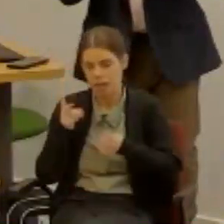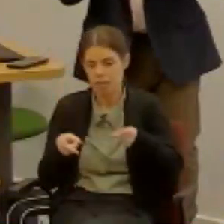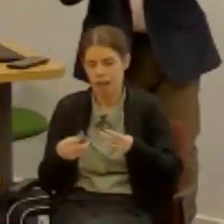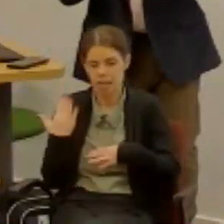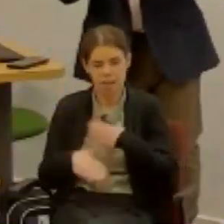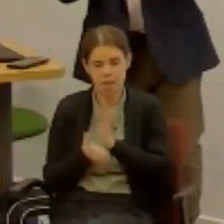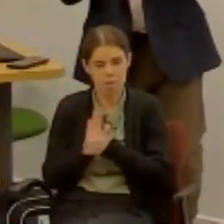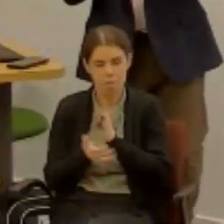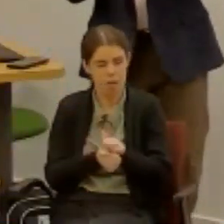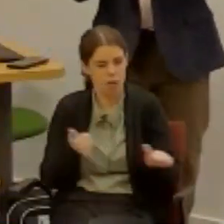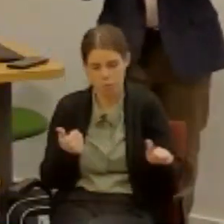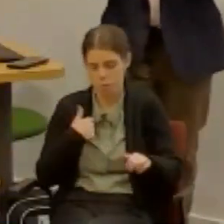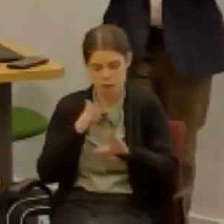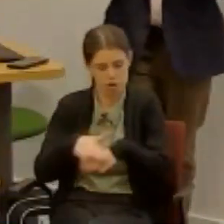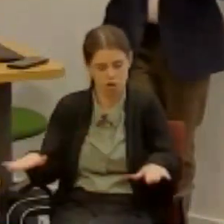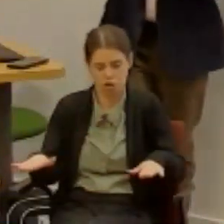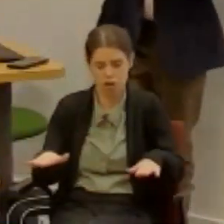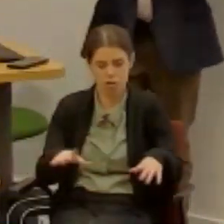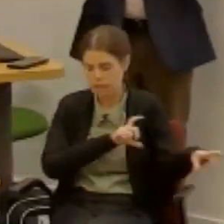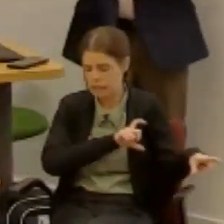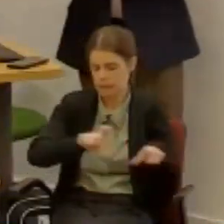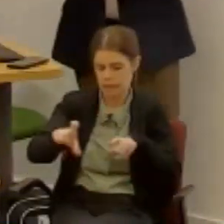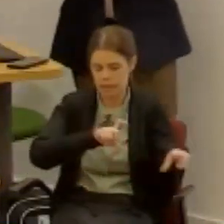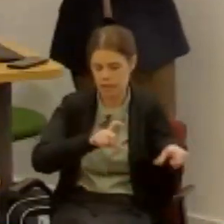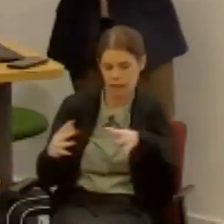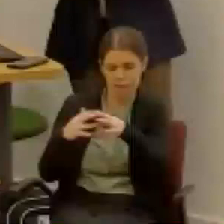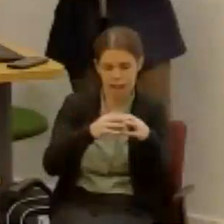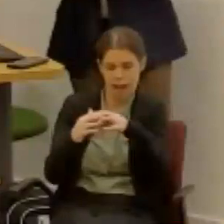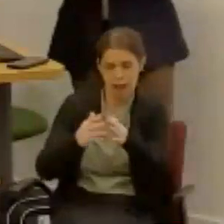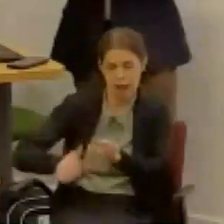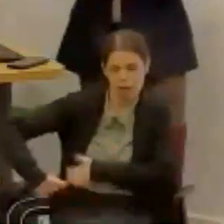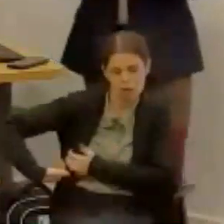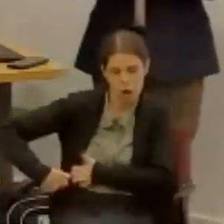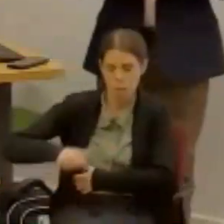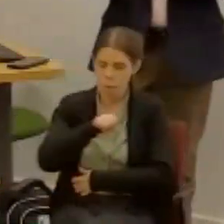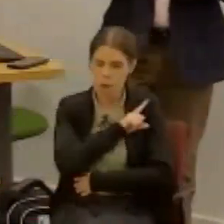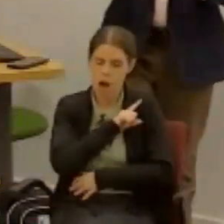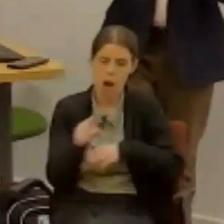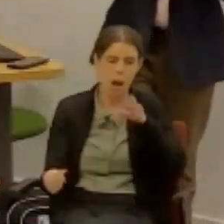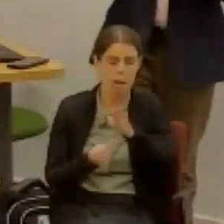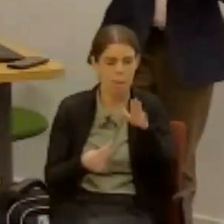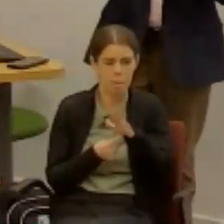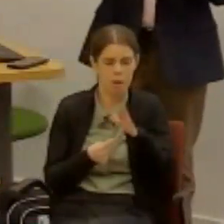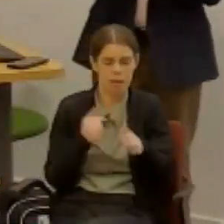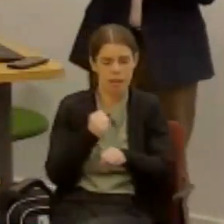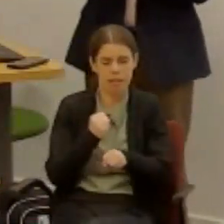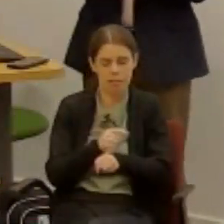My kids will continue tackling until the day I died because it's so important to the game and you've got to.